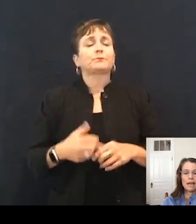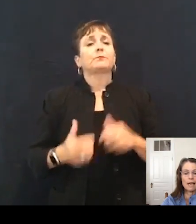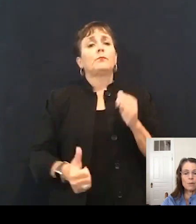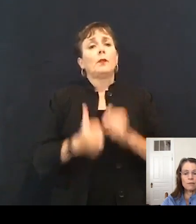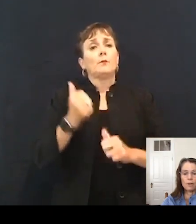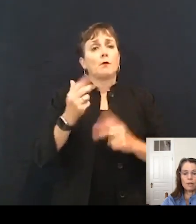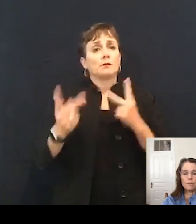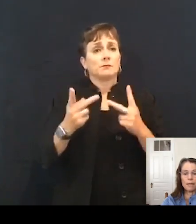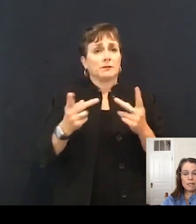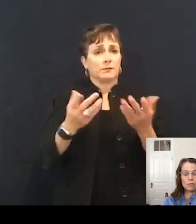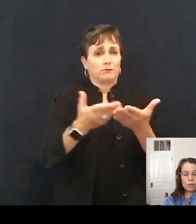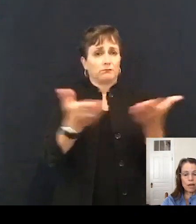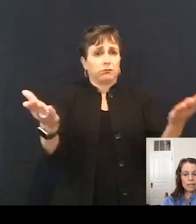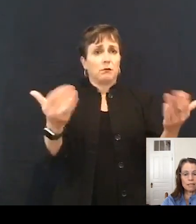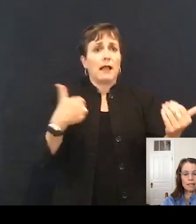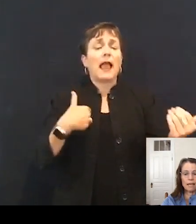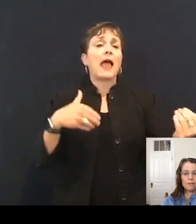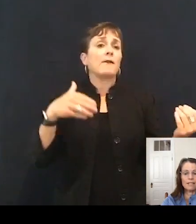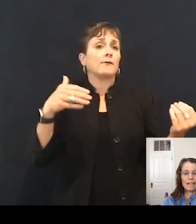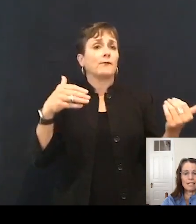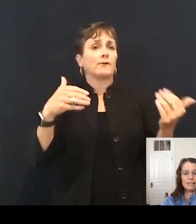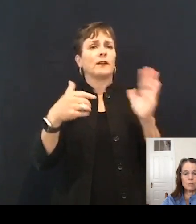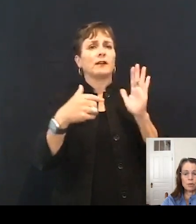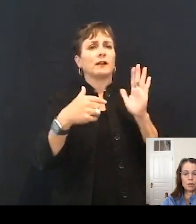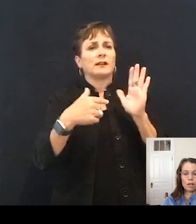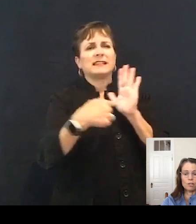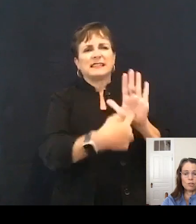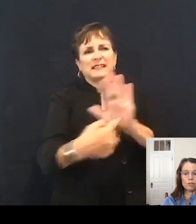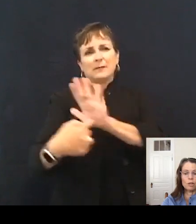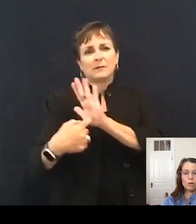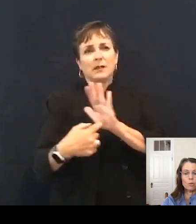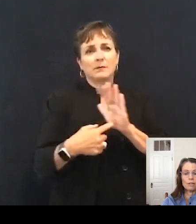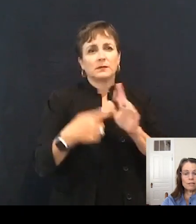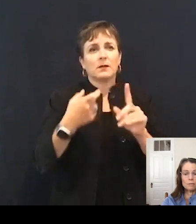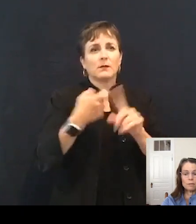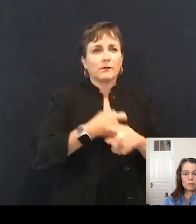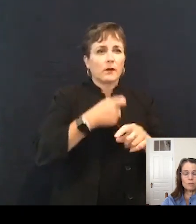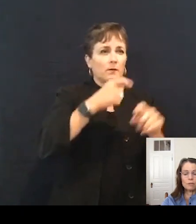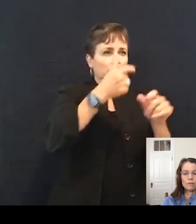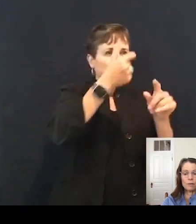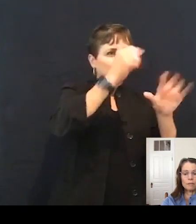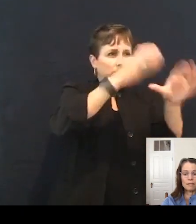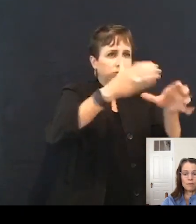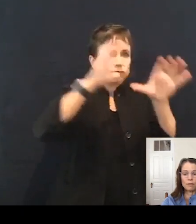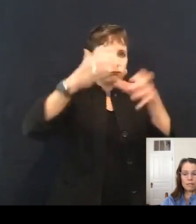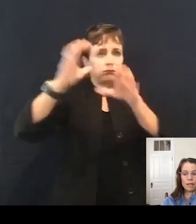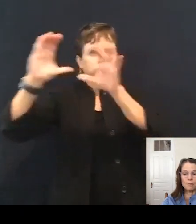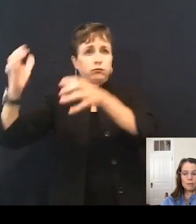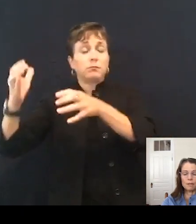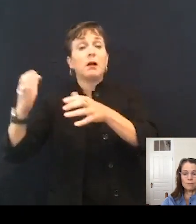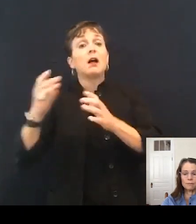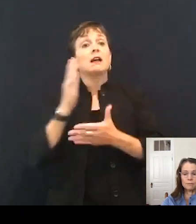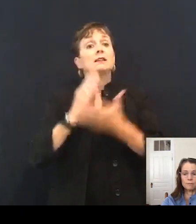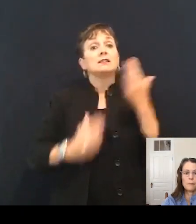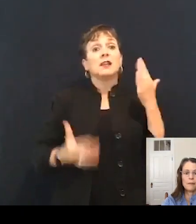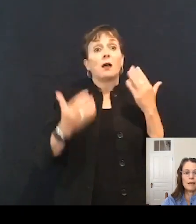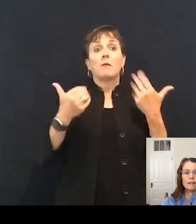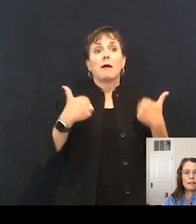However, many do not, and have an atypical Usher with symptoms from several types.